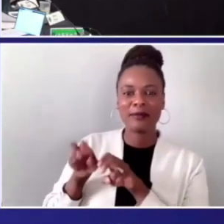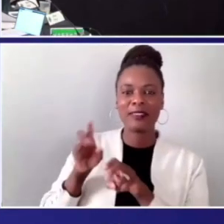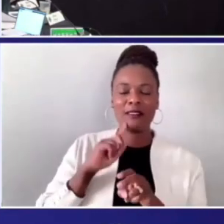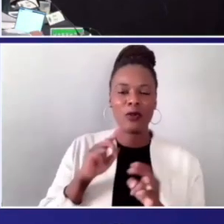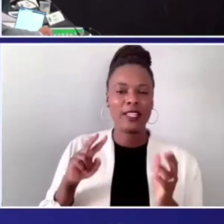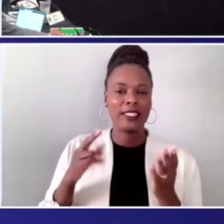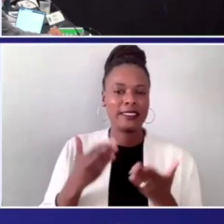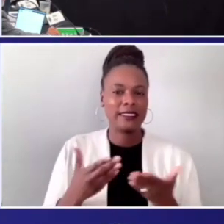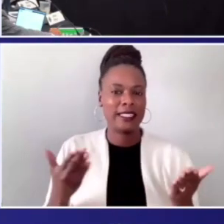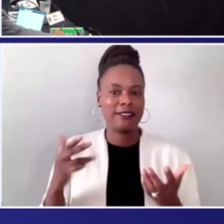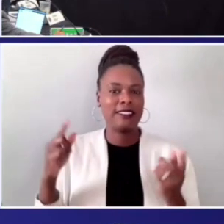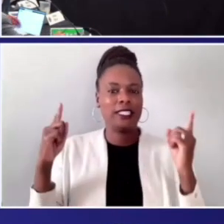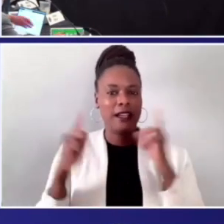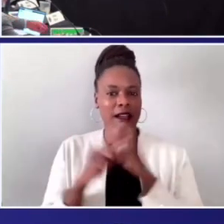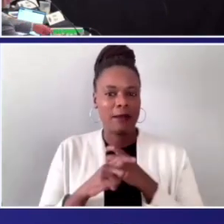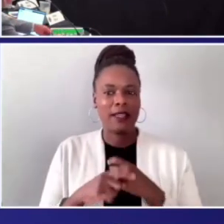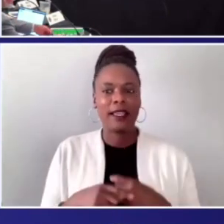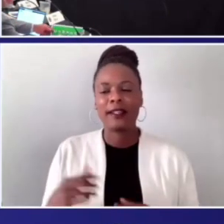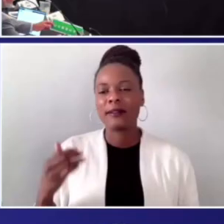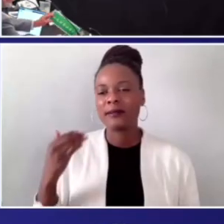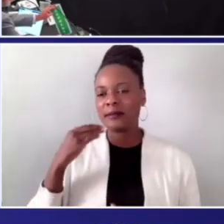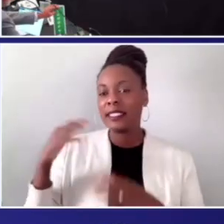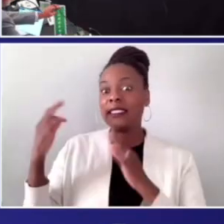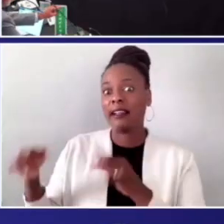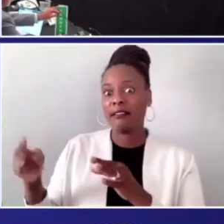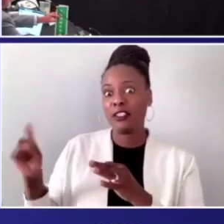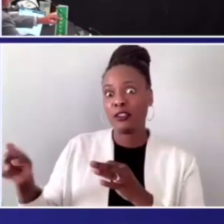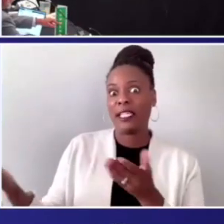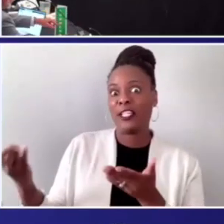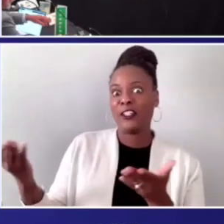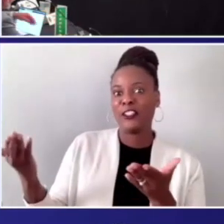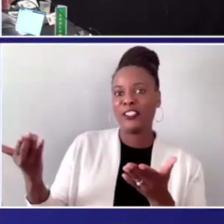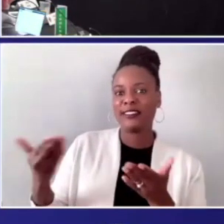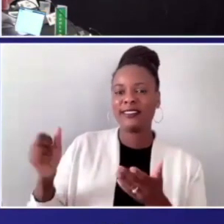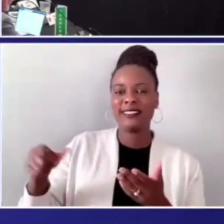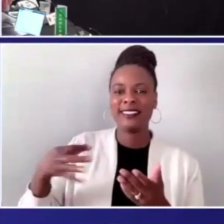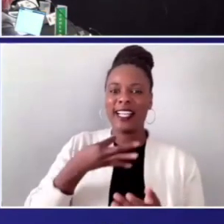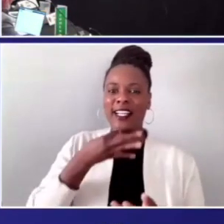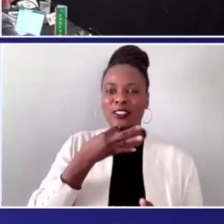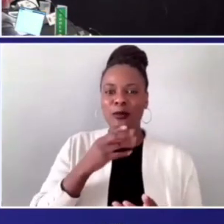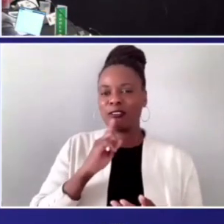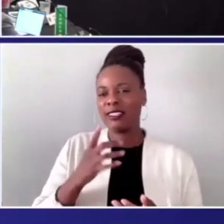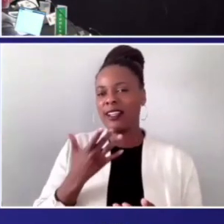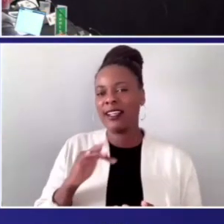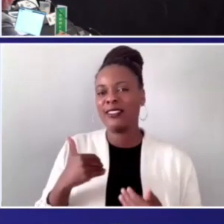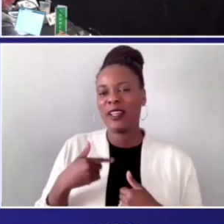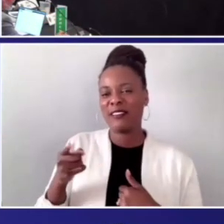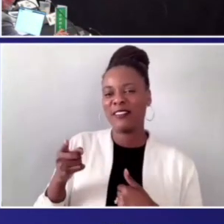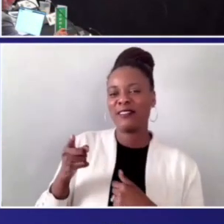complicated. I know he definitely belongs up here, doesn't he? He's certainly an expert, and we're so lucky to have him. Thank you, Eric, for jumping in and helping